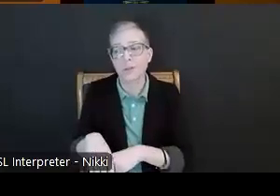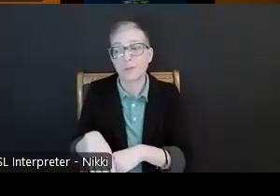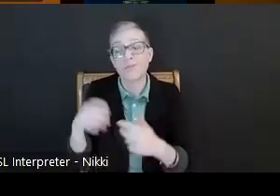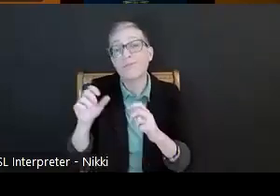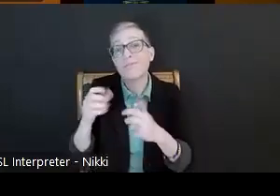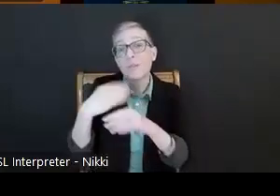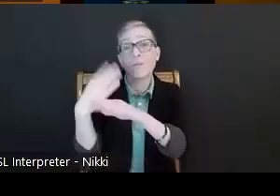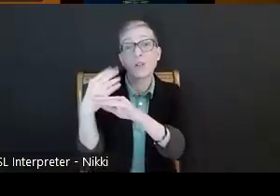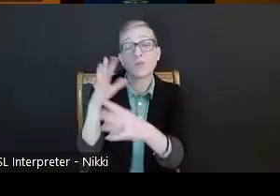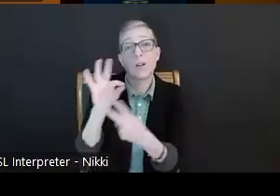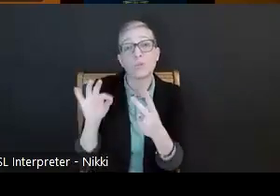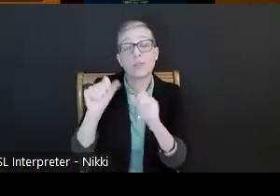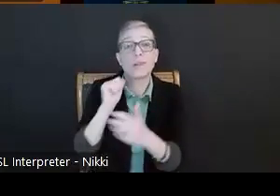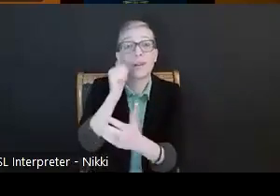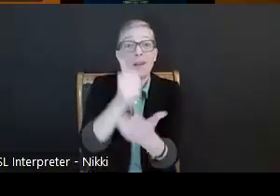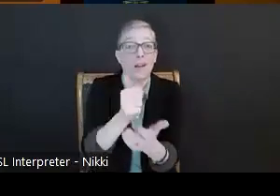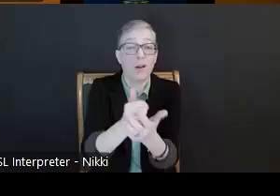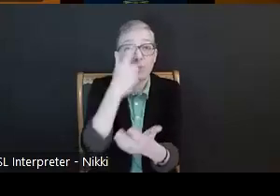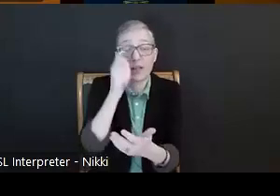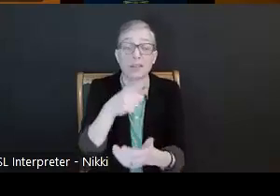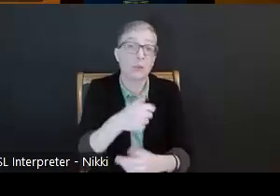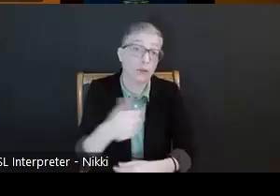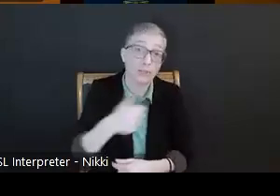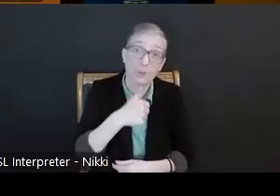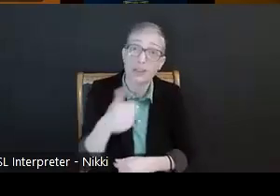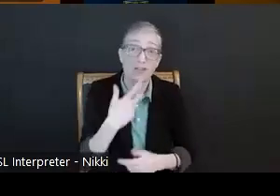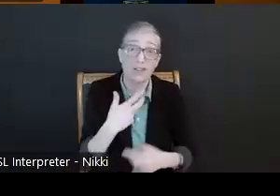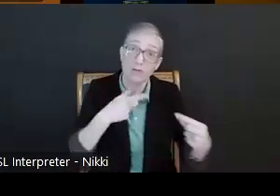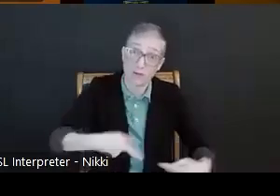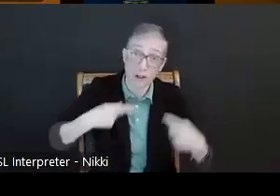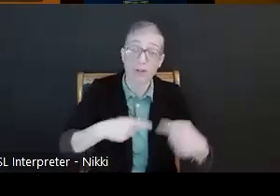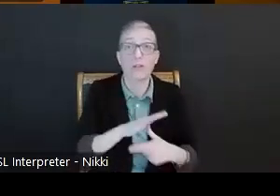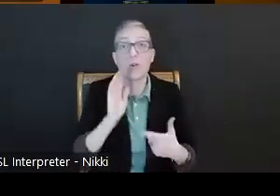so many appointments and they may even have physical mobility issues and another feature